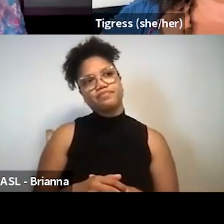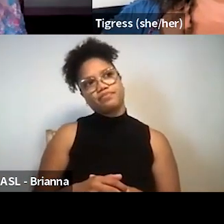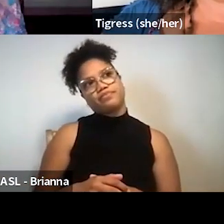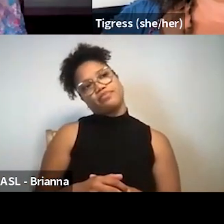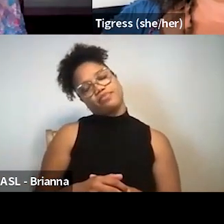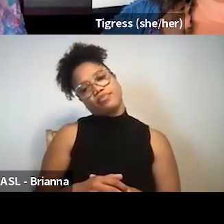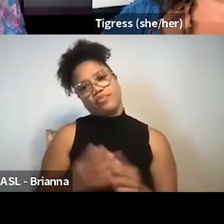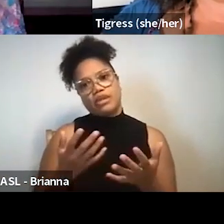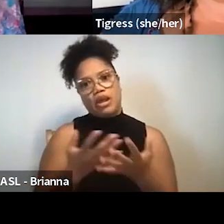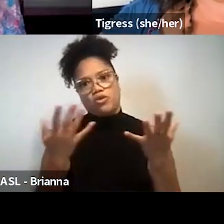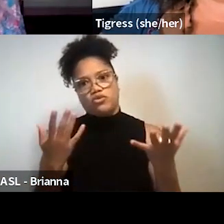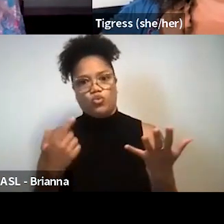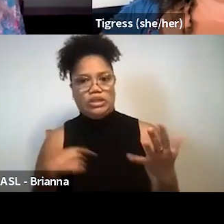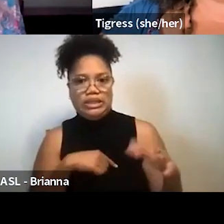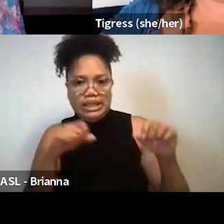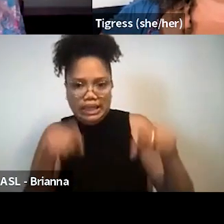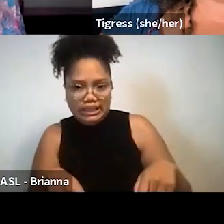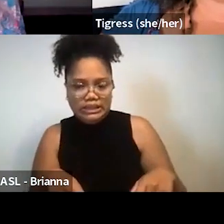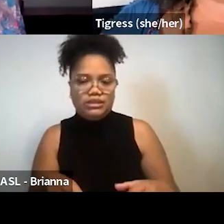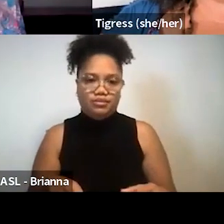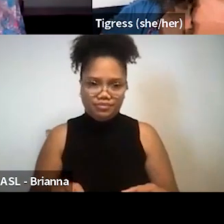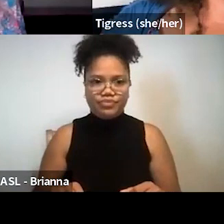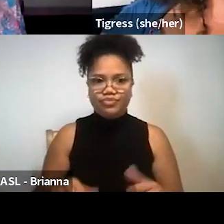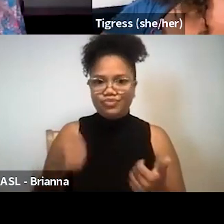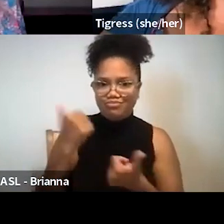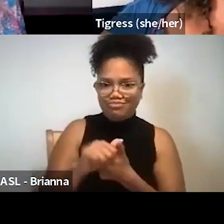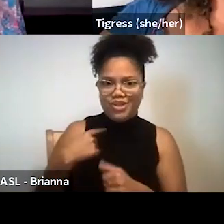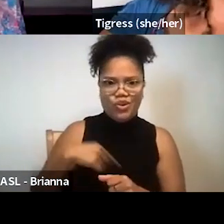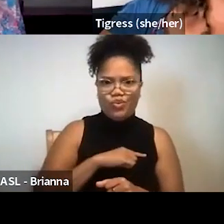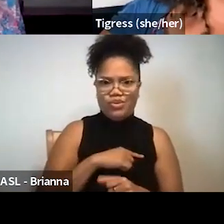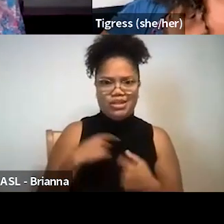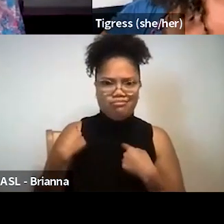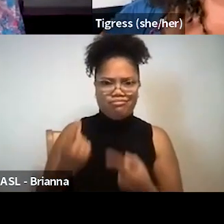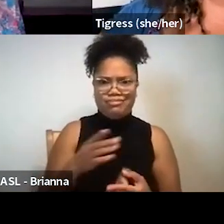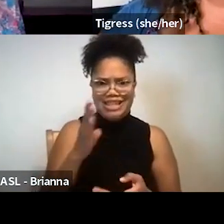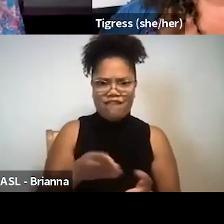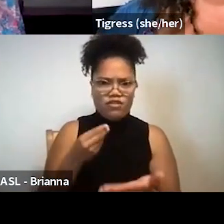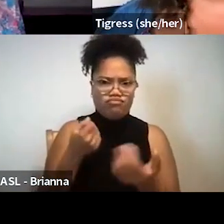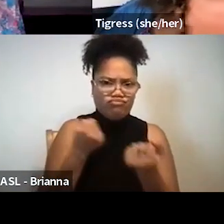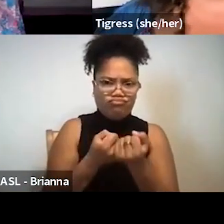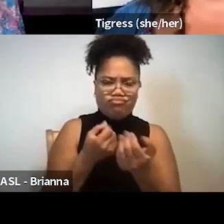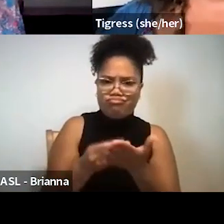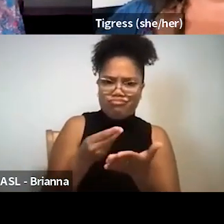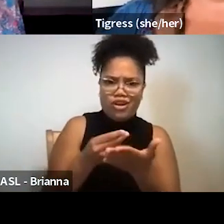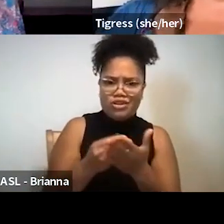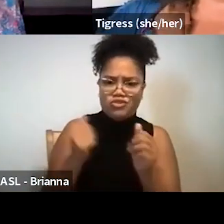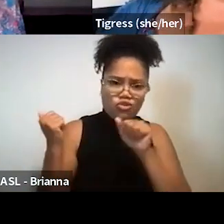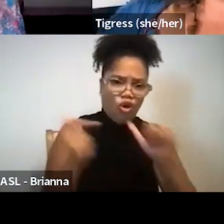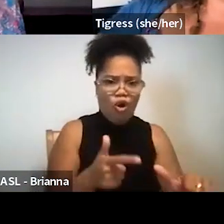because as we pointed out, where we haven't been a funded organization. So it's been all pro-bono stuff,